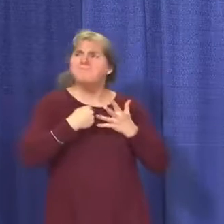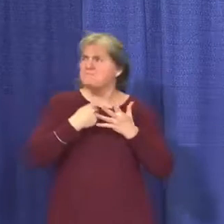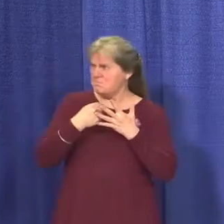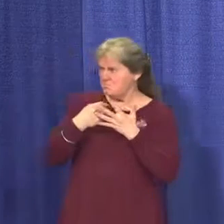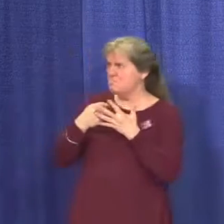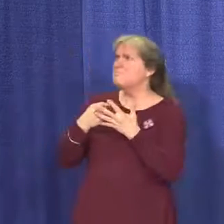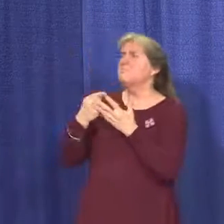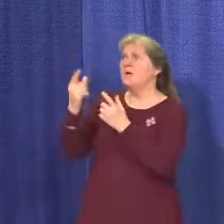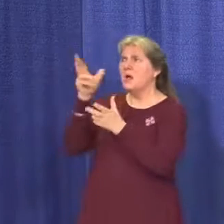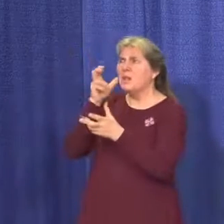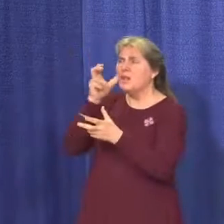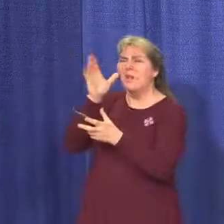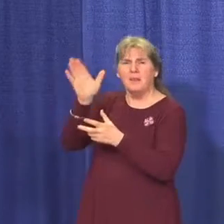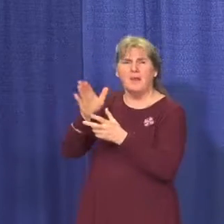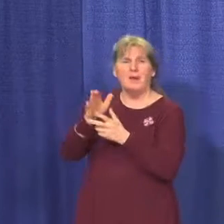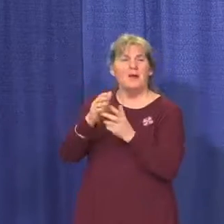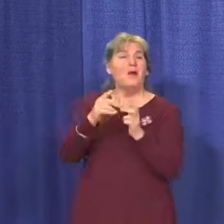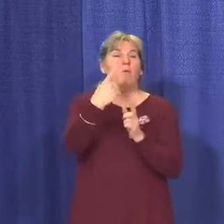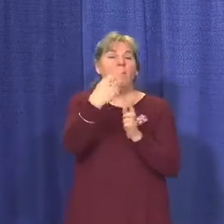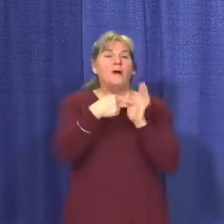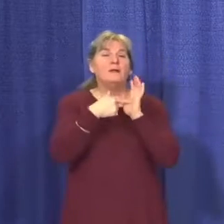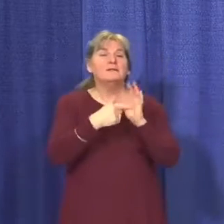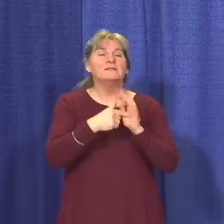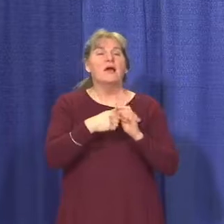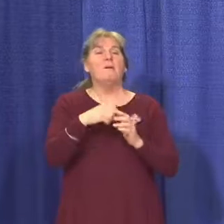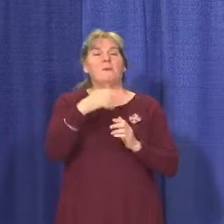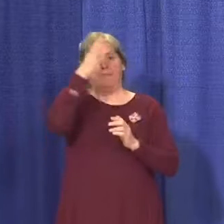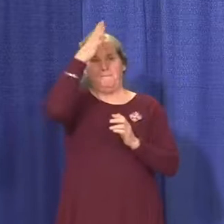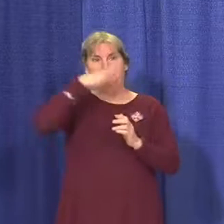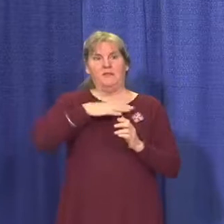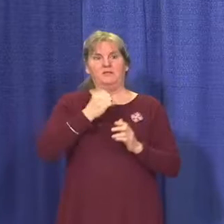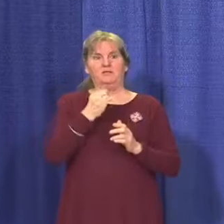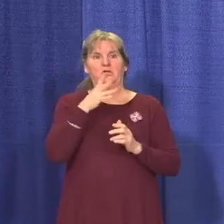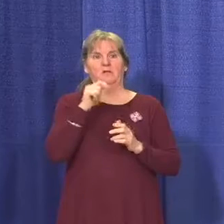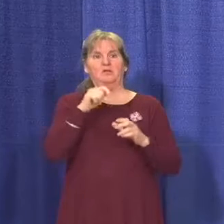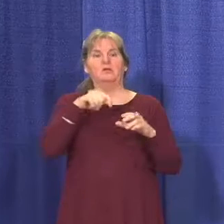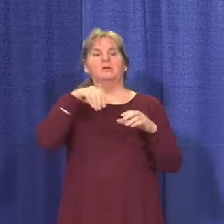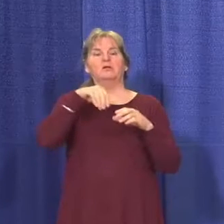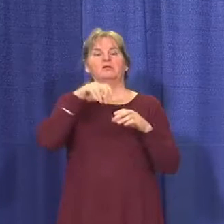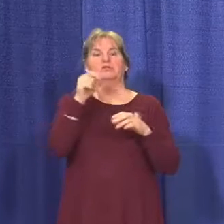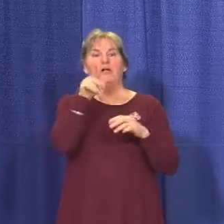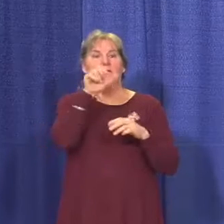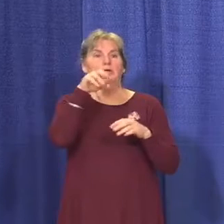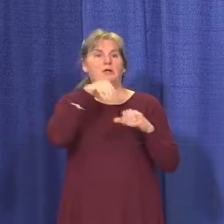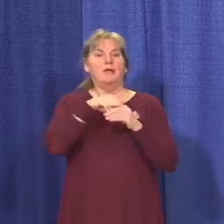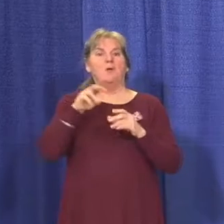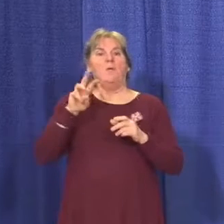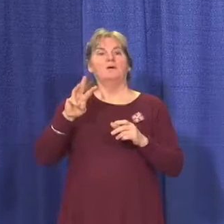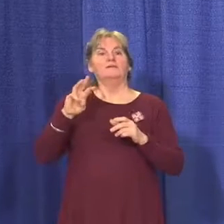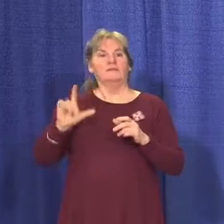departments, such as the men's shelter in Watson Lake and a new duplex in destruction Bay.